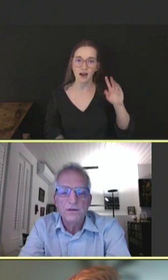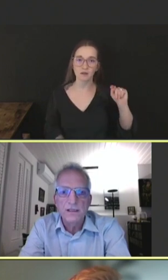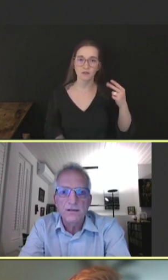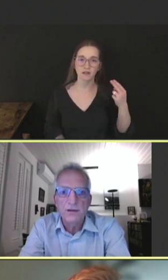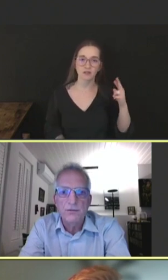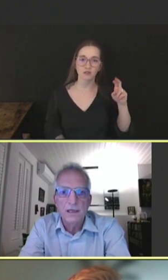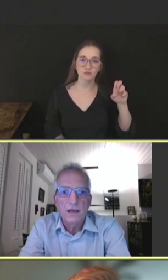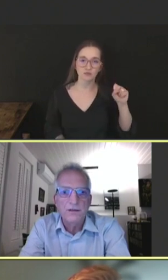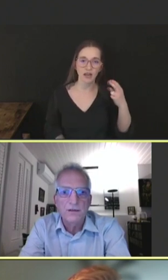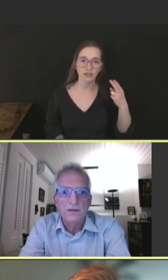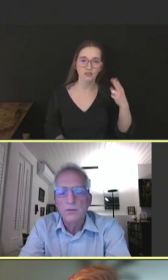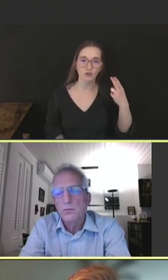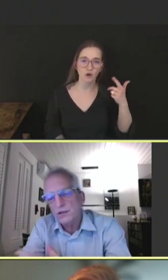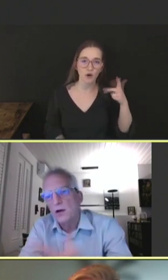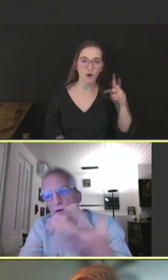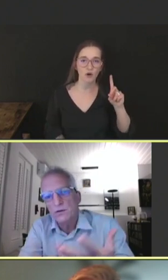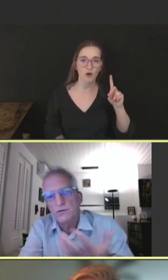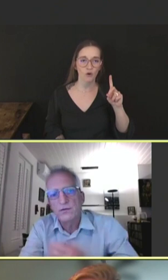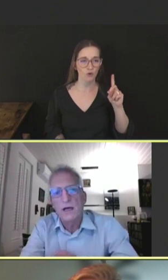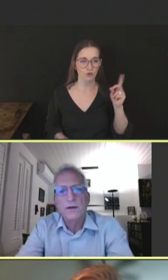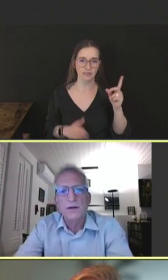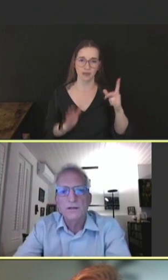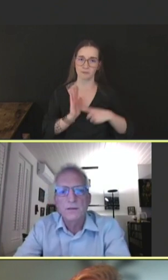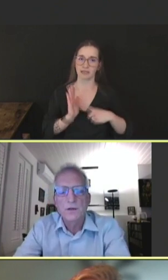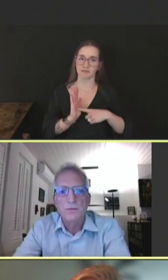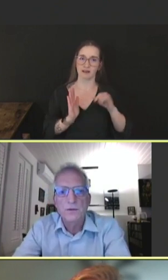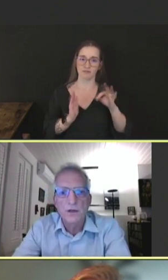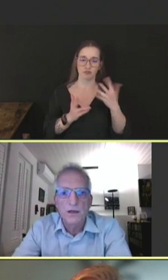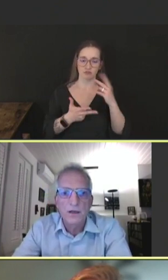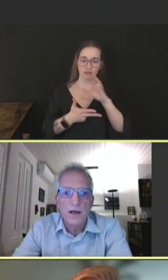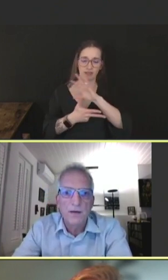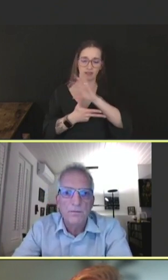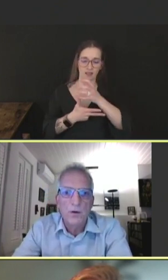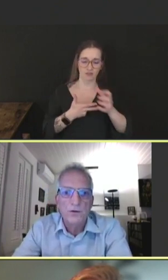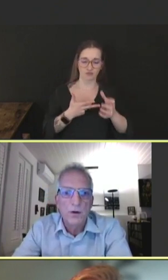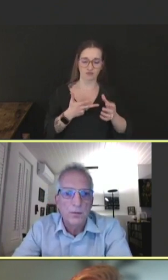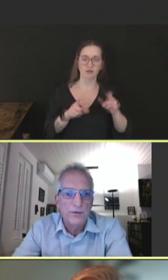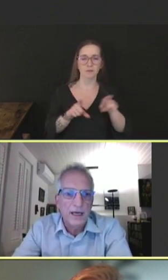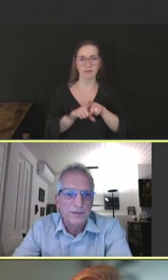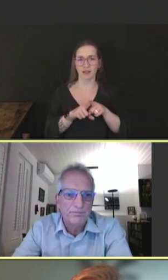these three clusters, plus a host of other symptoms on top of that.